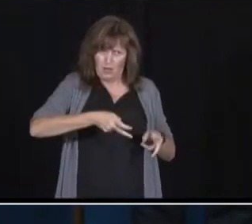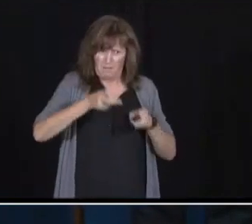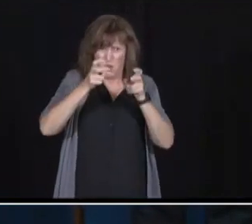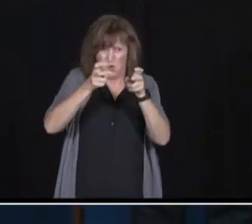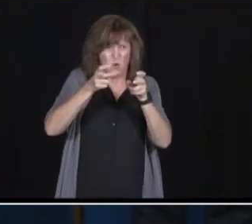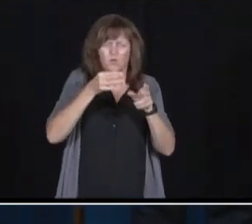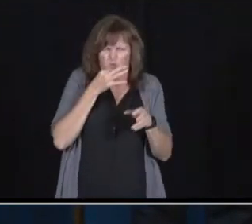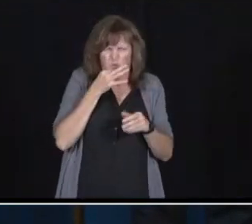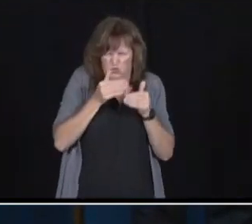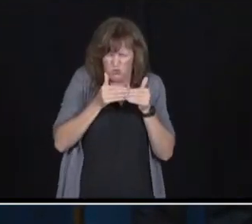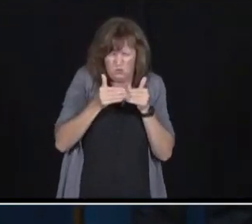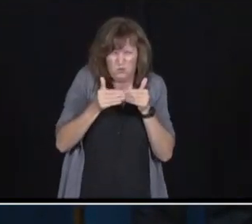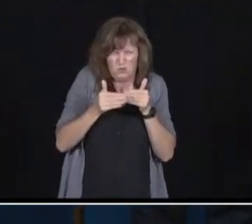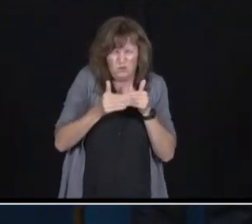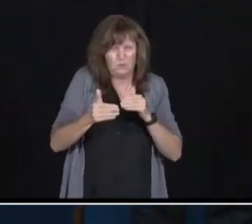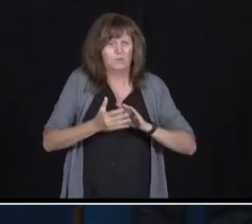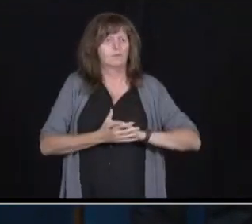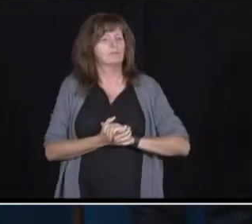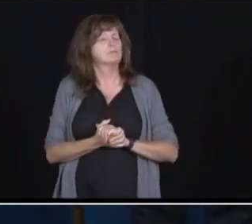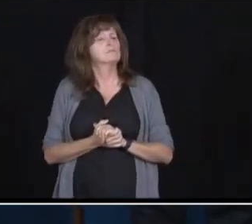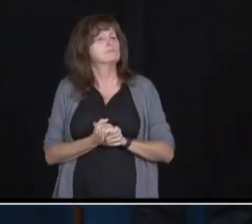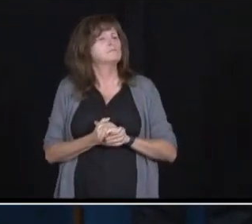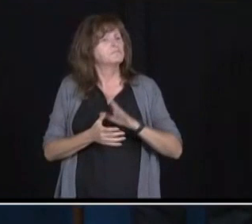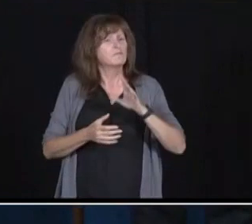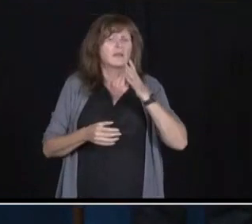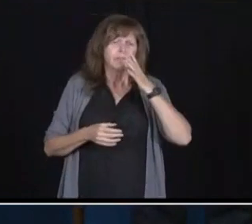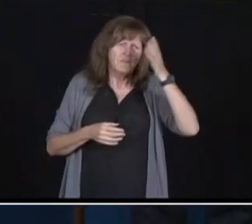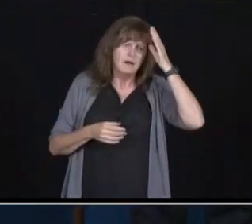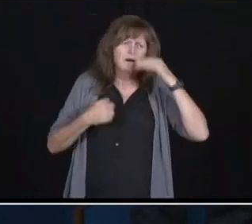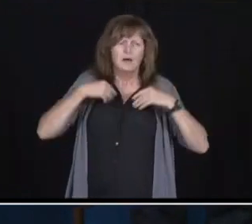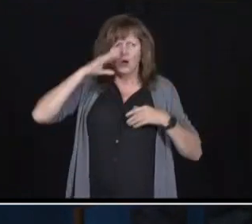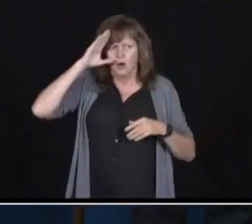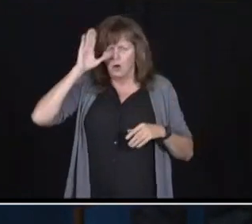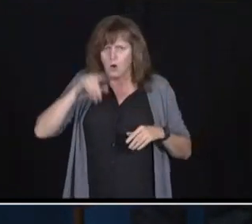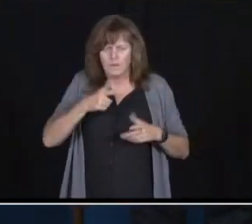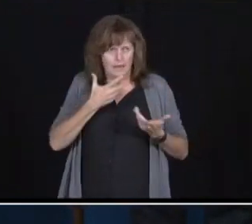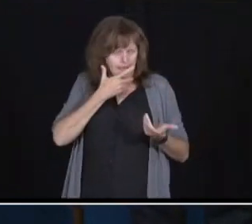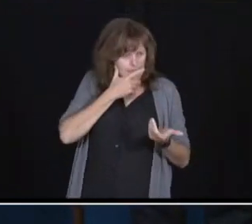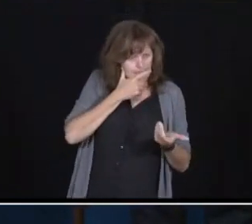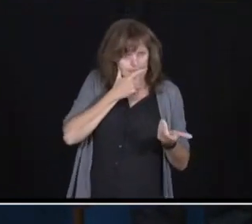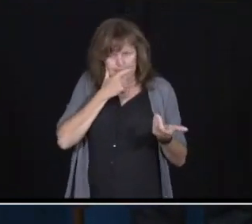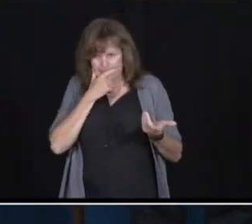It is why our playbook will be available on the Ontario.ca website momentarily for all parents and all educators.